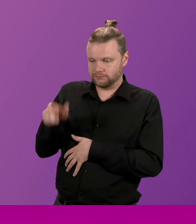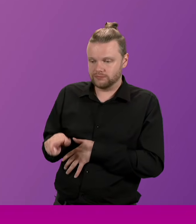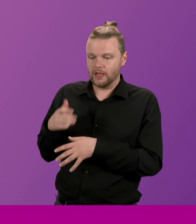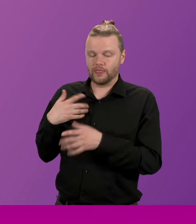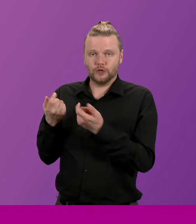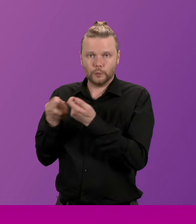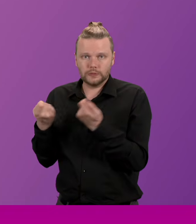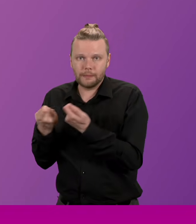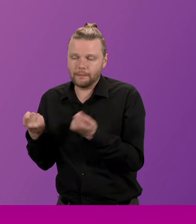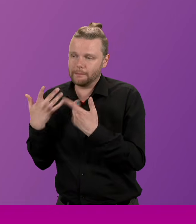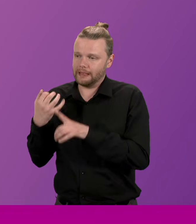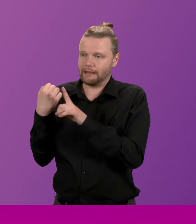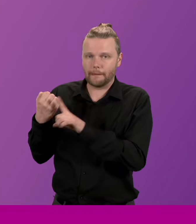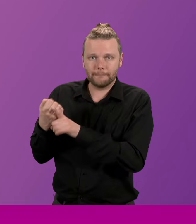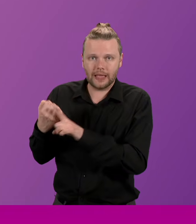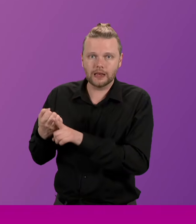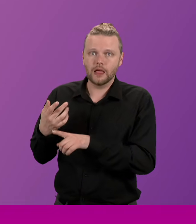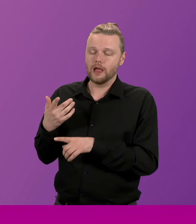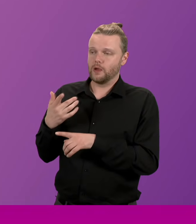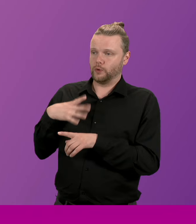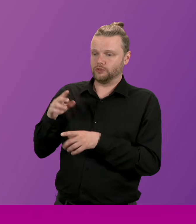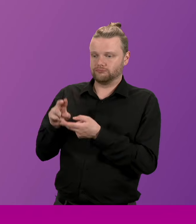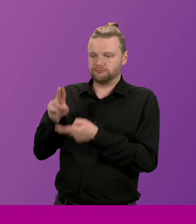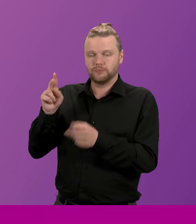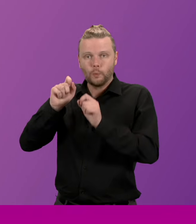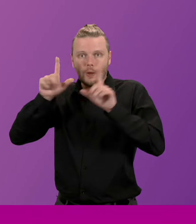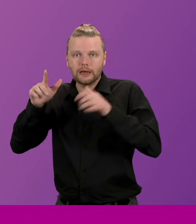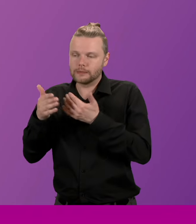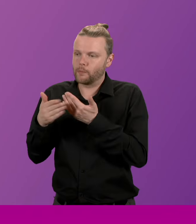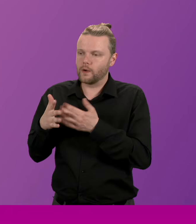The Courier and The Sunday Post, which is raising awareness of business rates issues